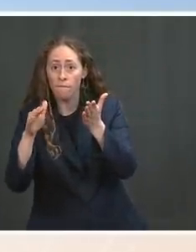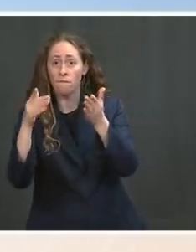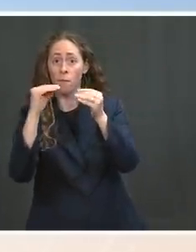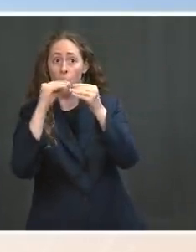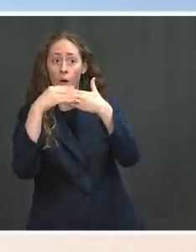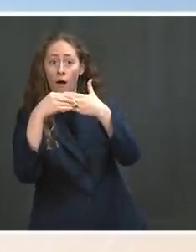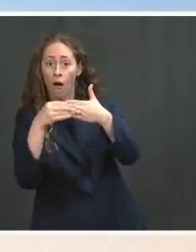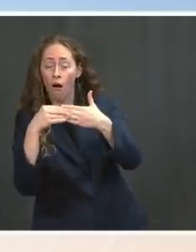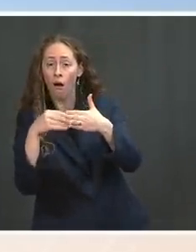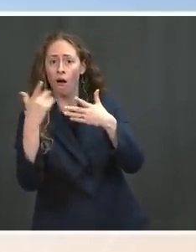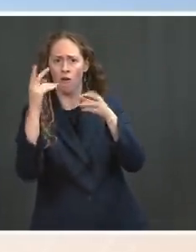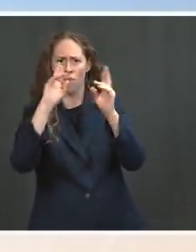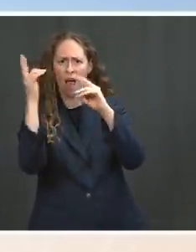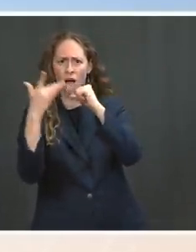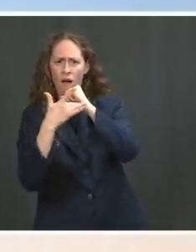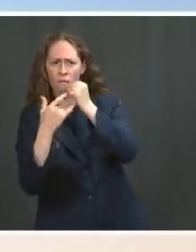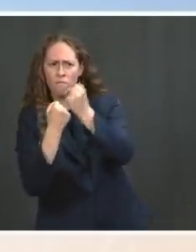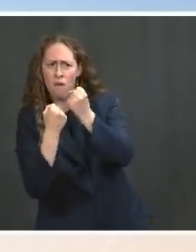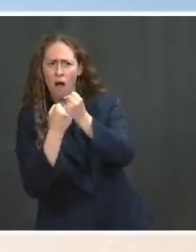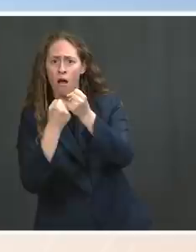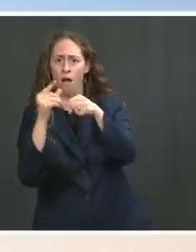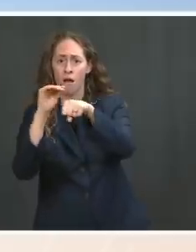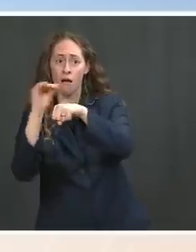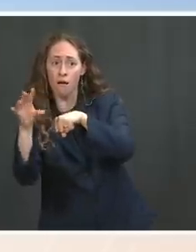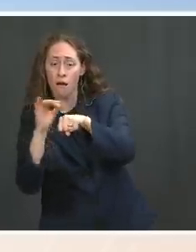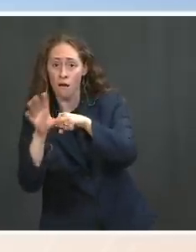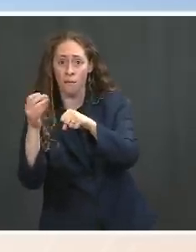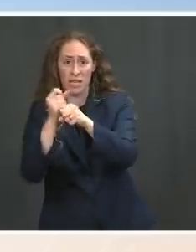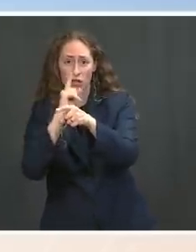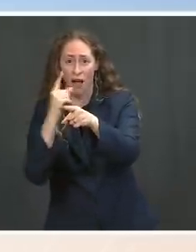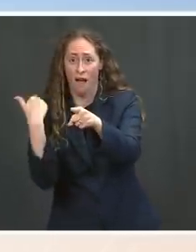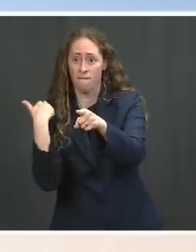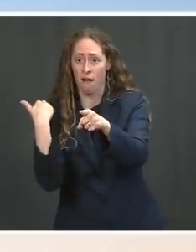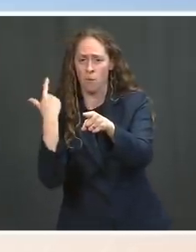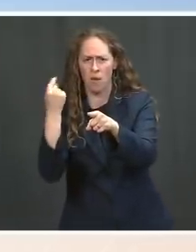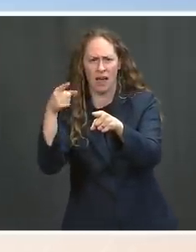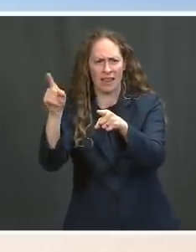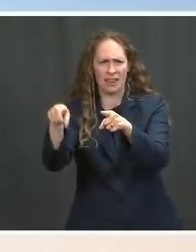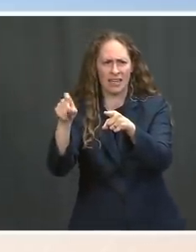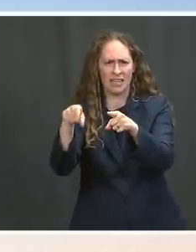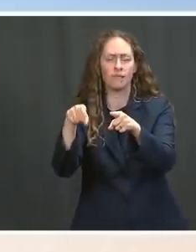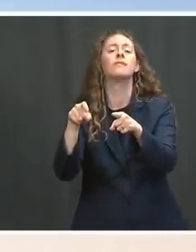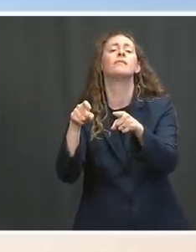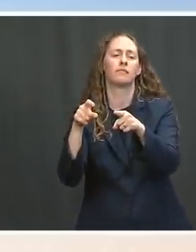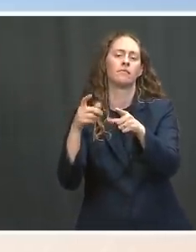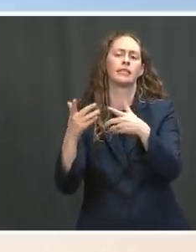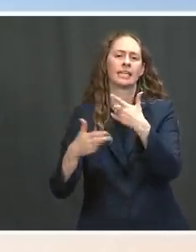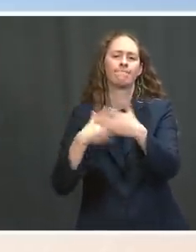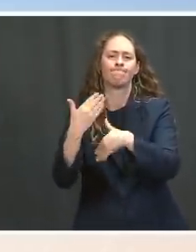that they're getting the help they need. And they have been able, through Line 4 and ancillary lines, to move some product.